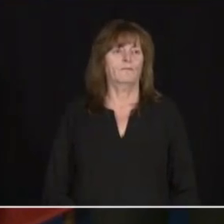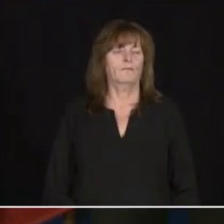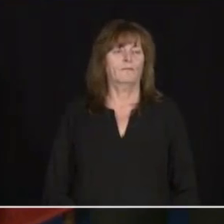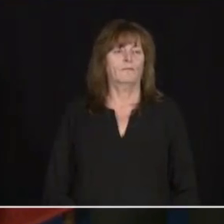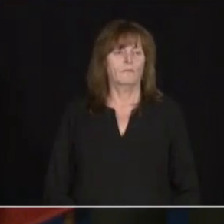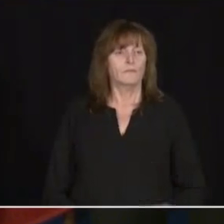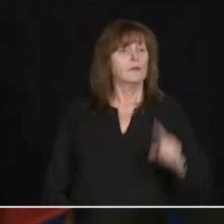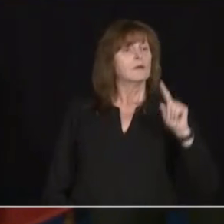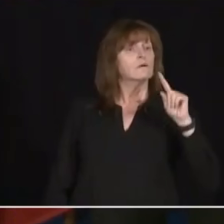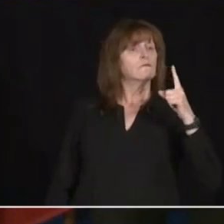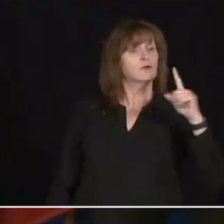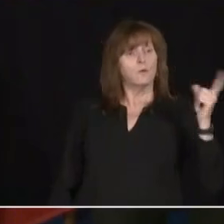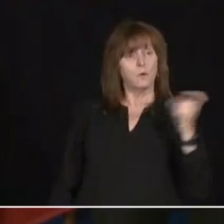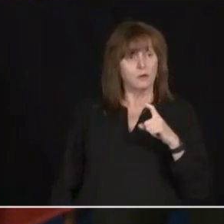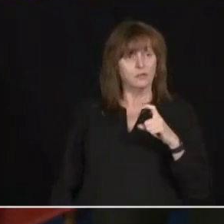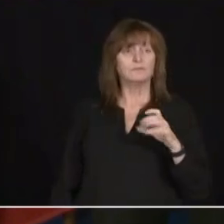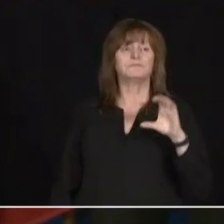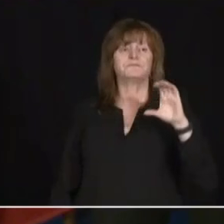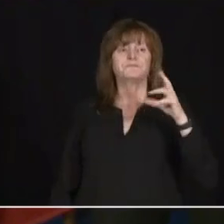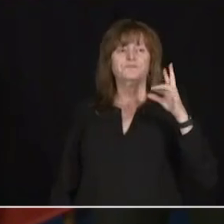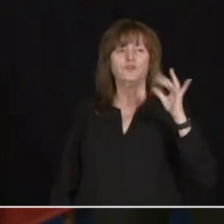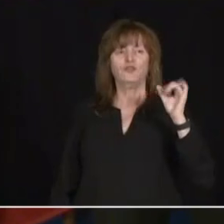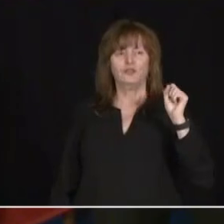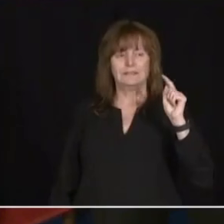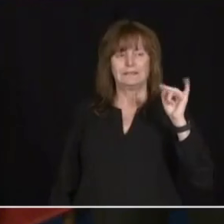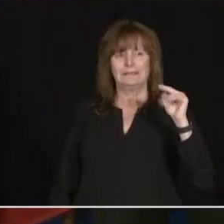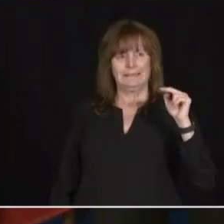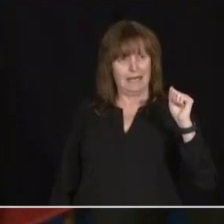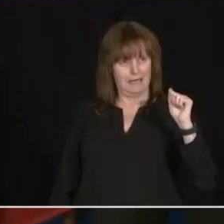The first question comes from Christine from CP24.